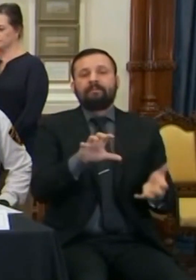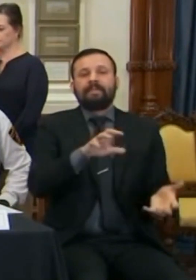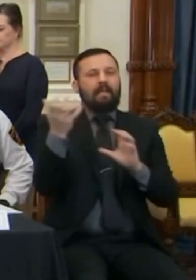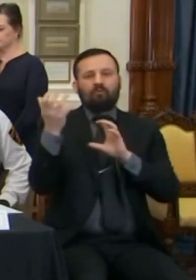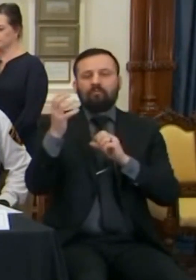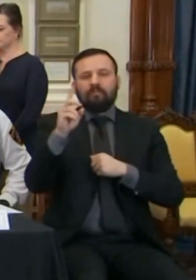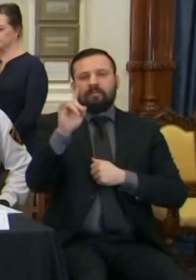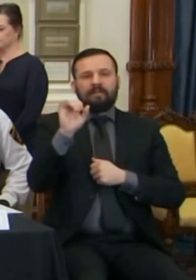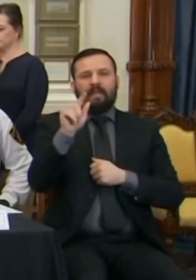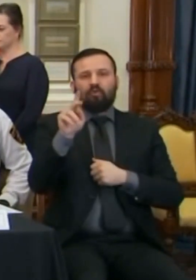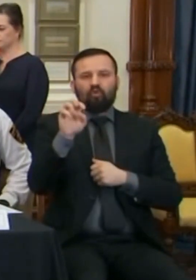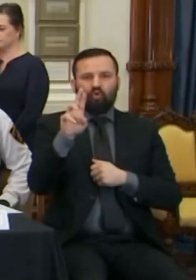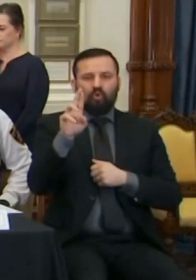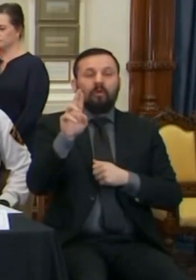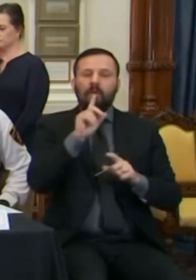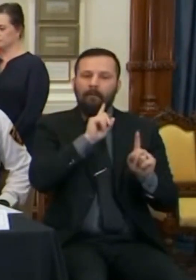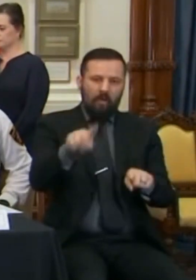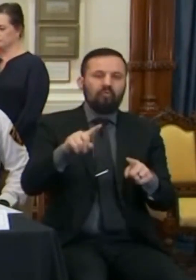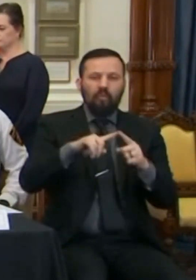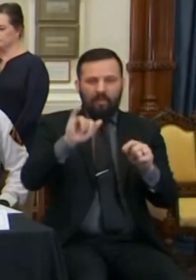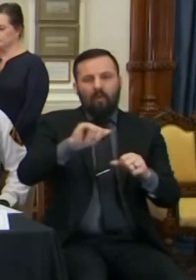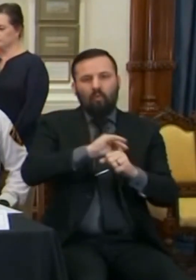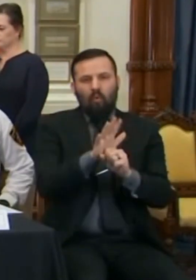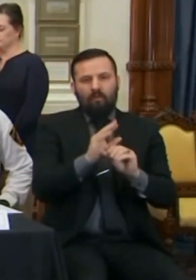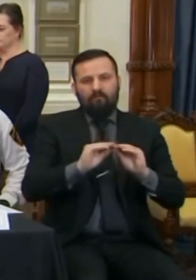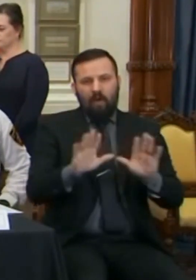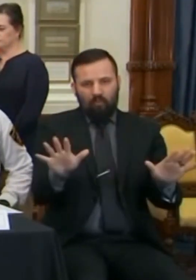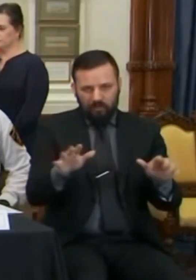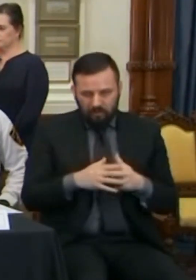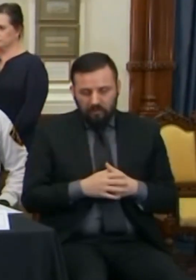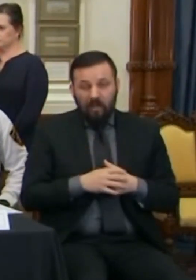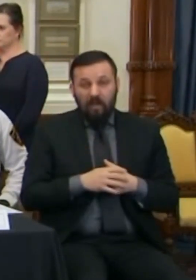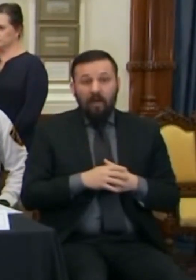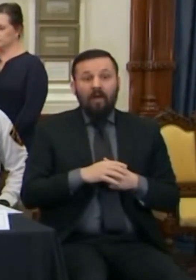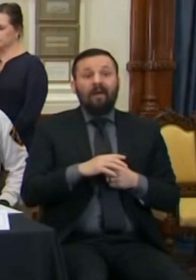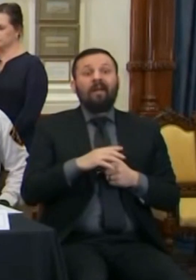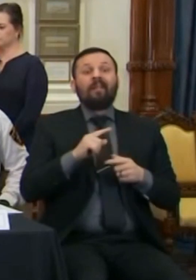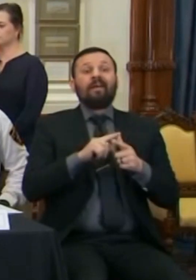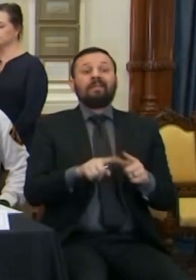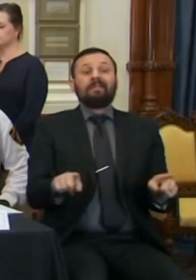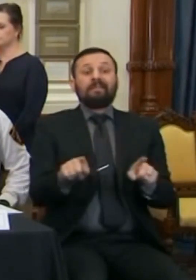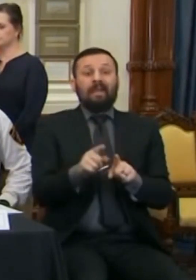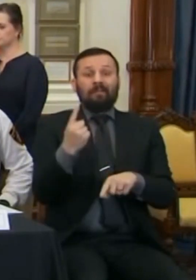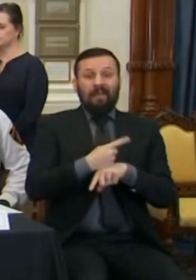response to the corona virus later that day which was last Friday the